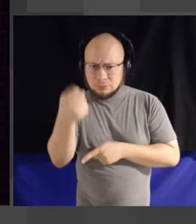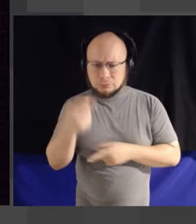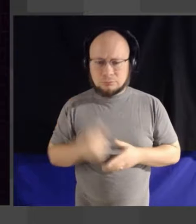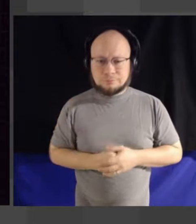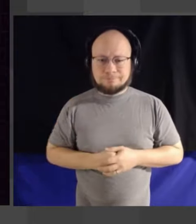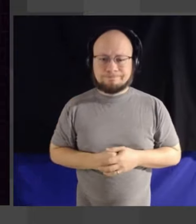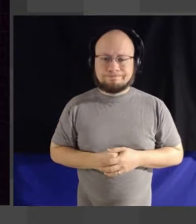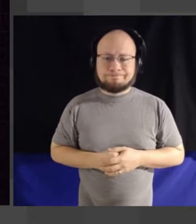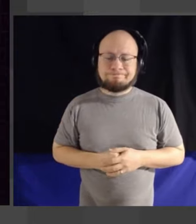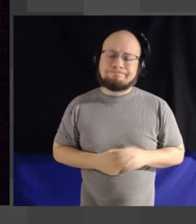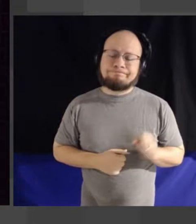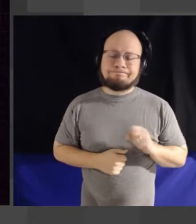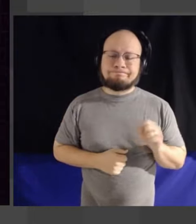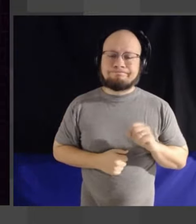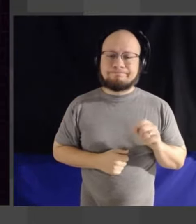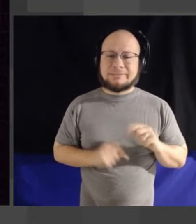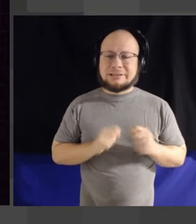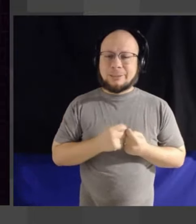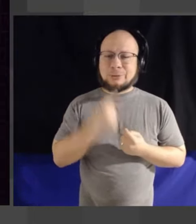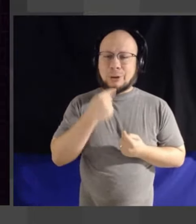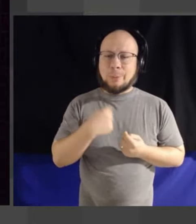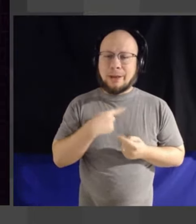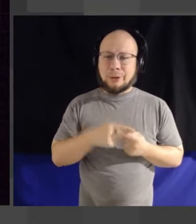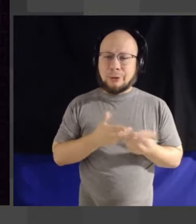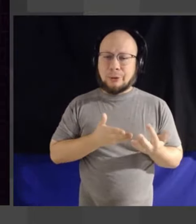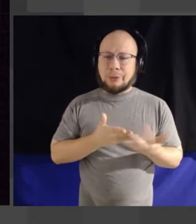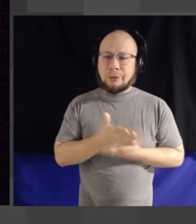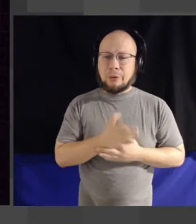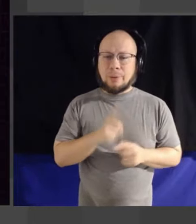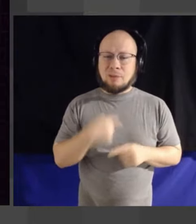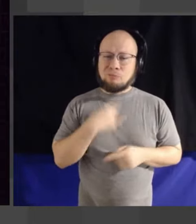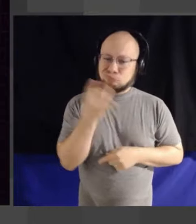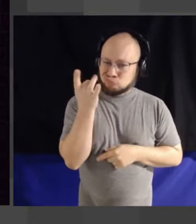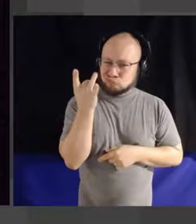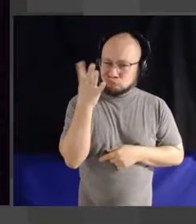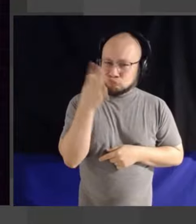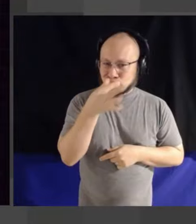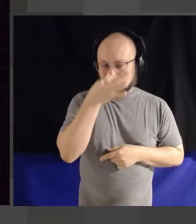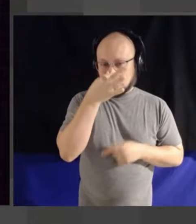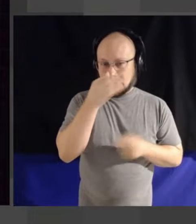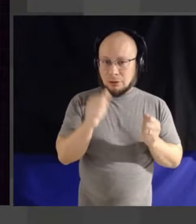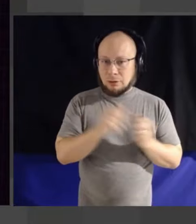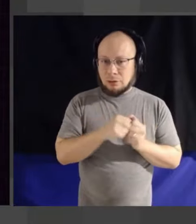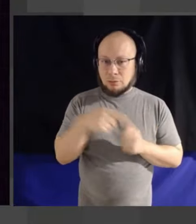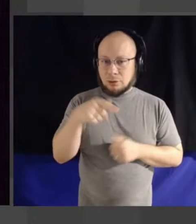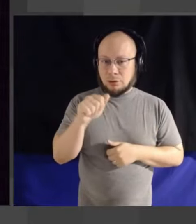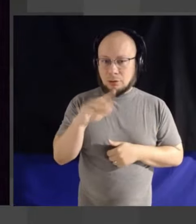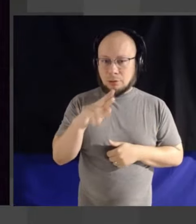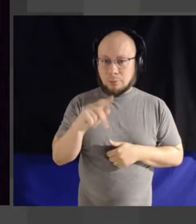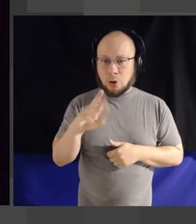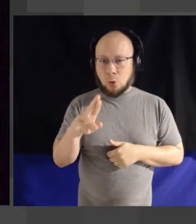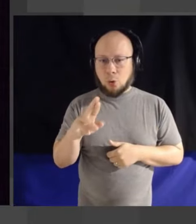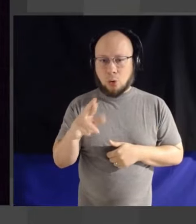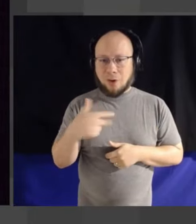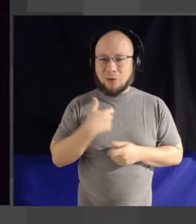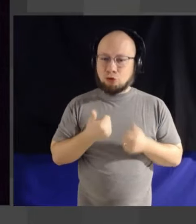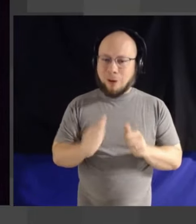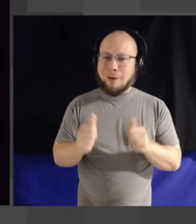RUN THROUGH, JASON. I'M PRETTY SURE THEY KNEW THIS WHEN THEY ASKED ME TO RUN THROUGH IT BUT I'M PRETTY AWFUL AT PARKOUR.